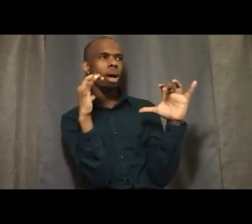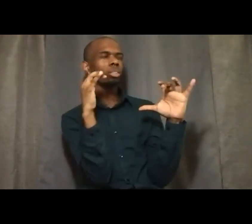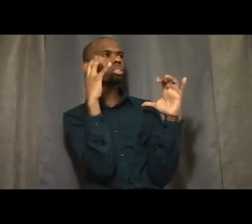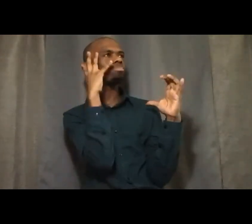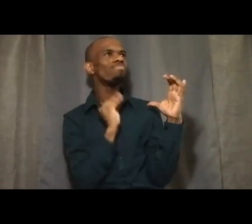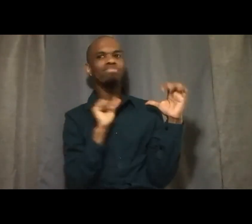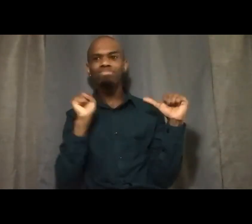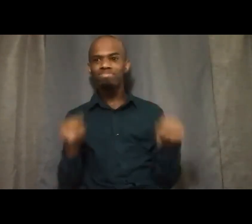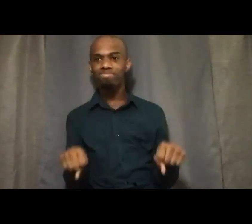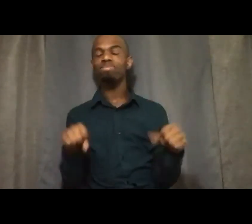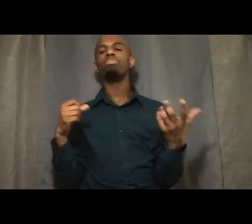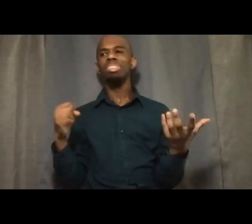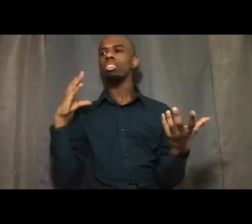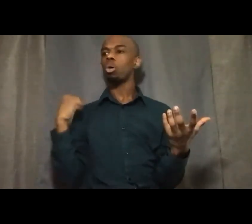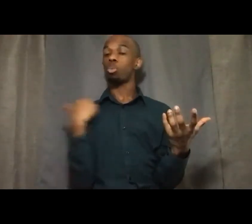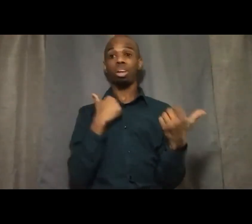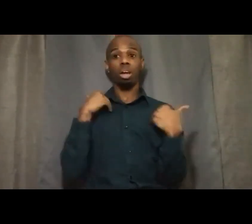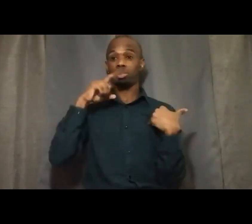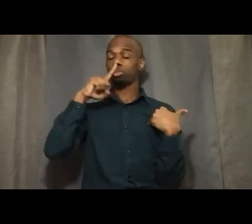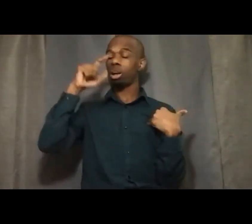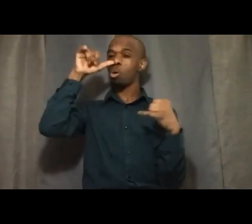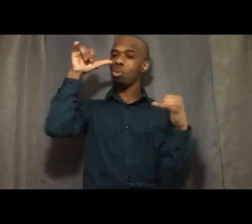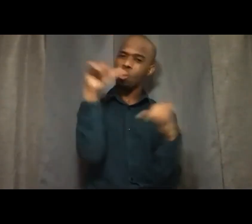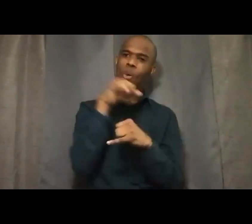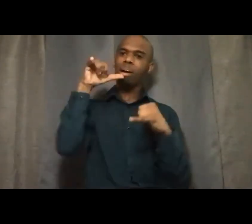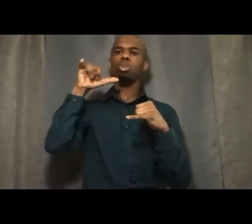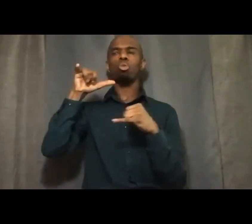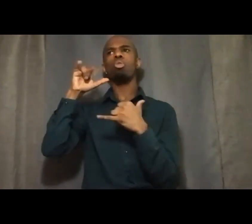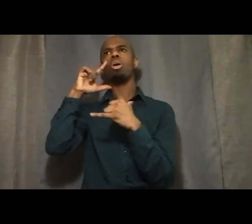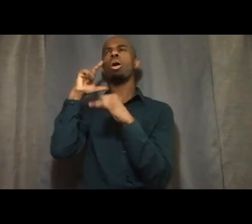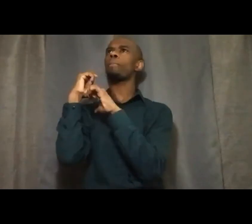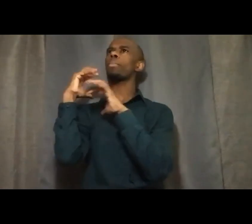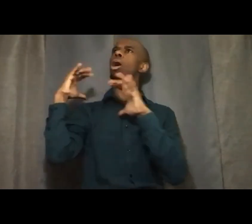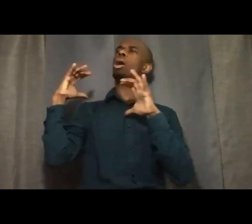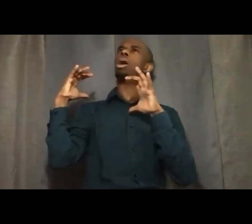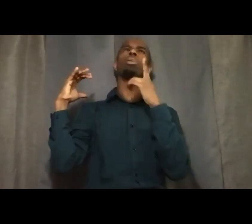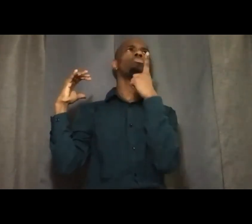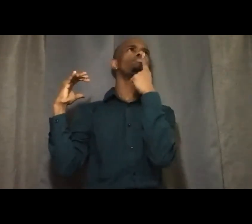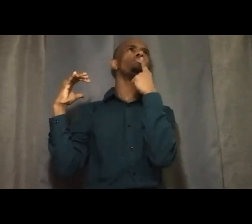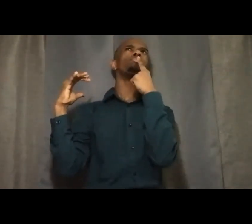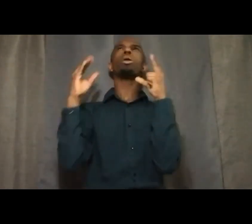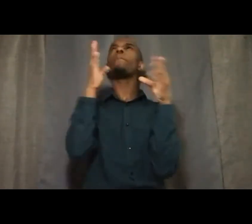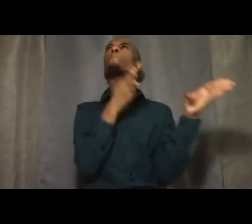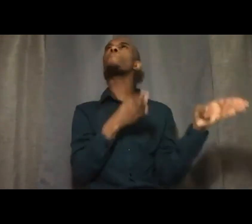We have these radical imaginings, we have this vision, but there's contradictions in all of our lives, right.